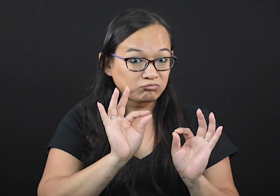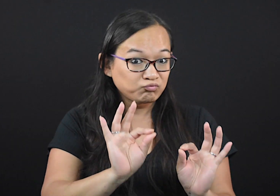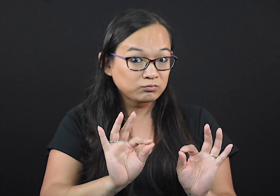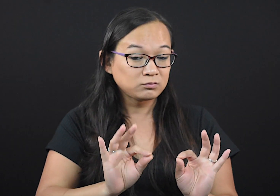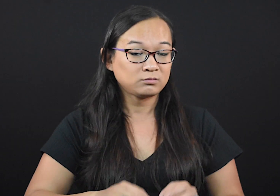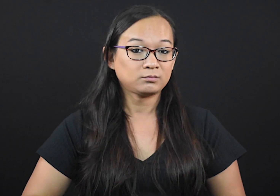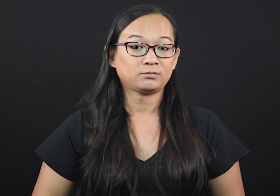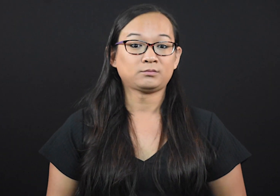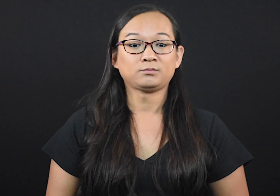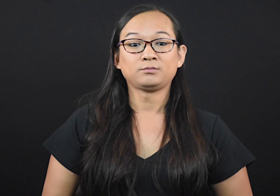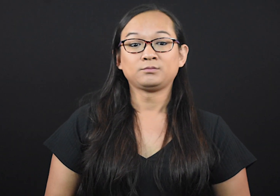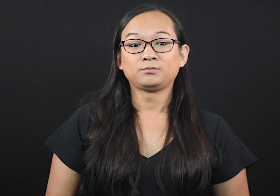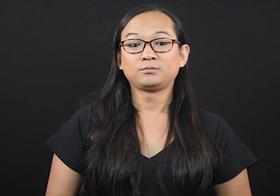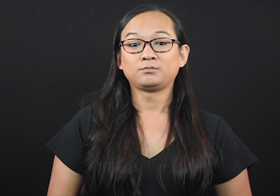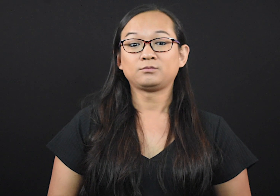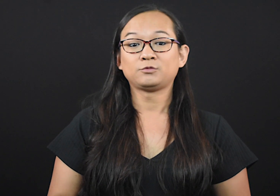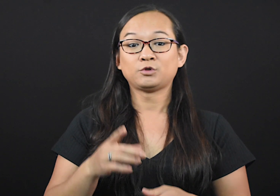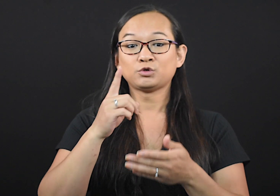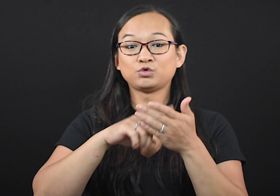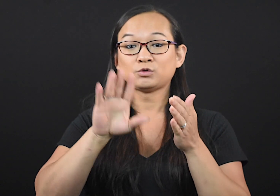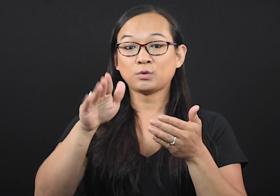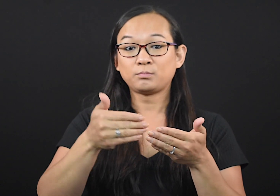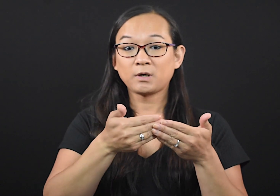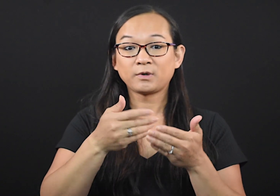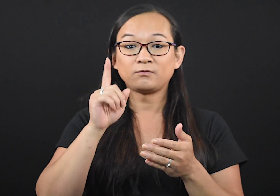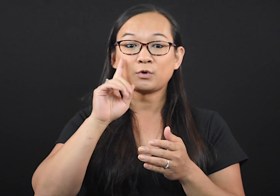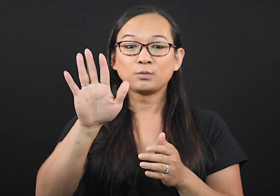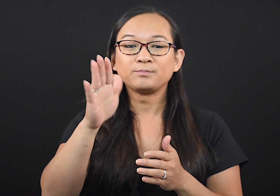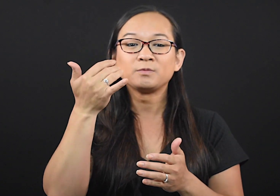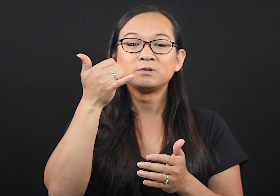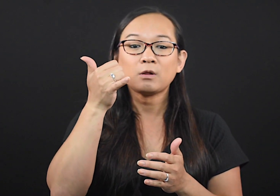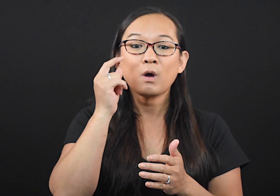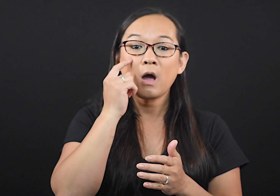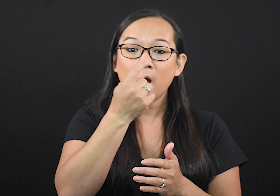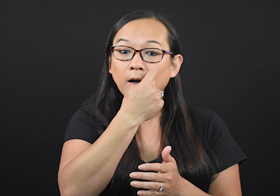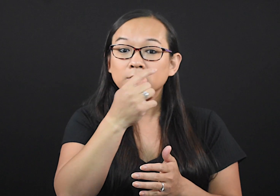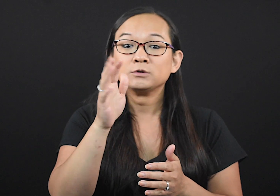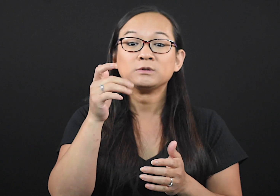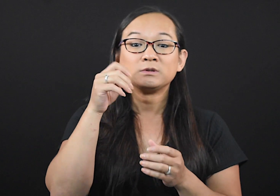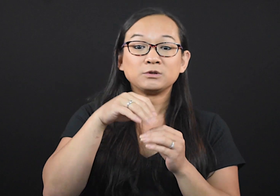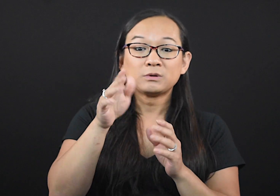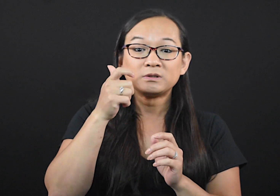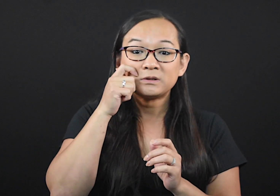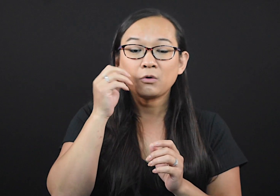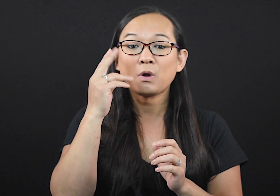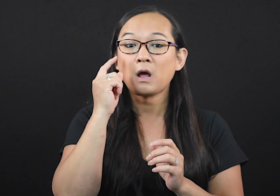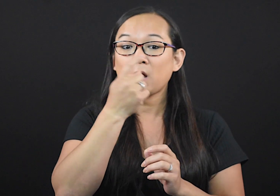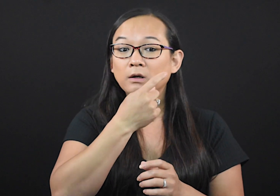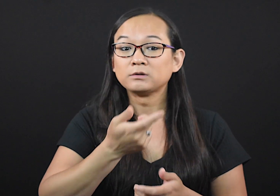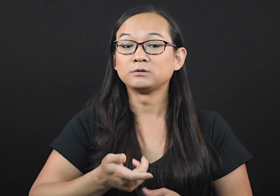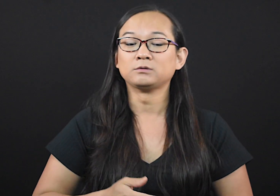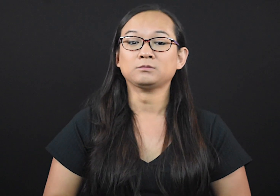● Check your baby for jaundice (yellow color in the skin or eyes).